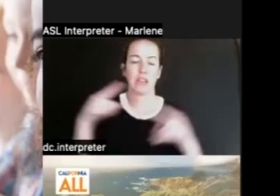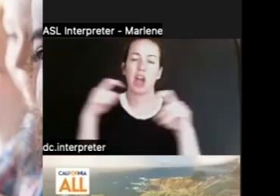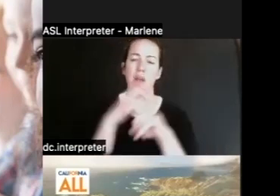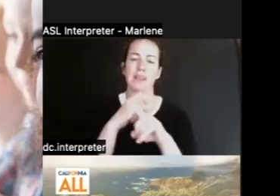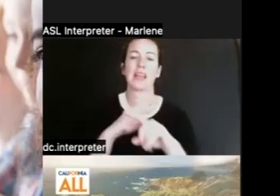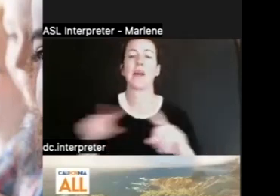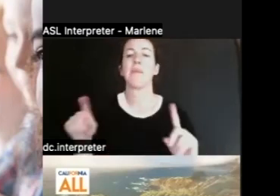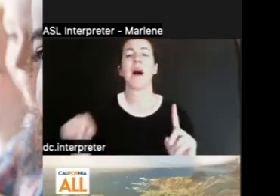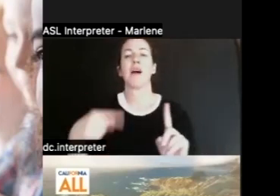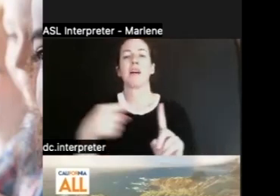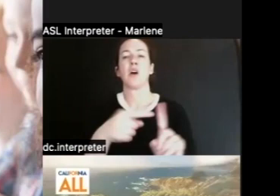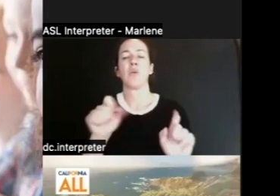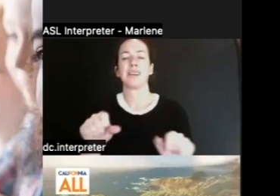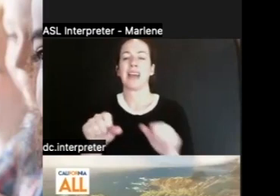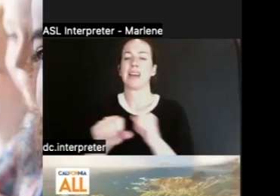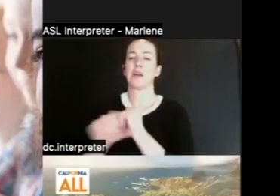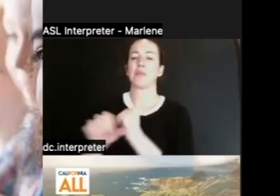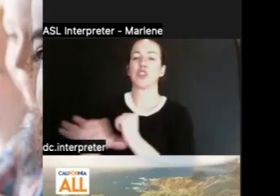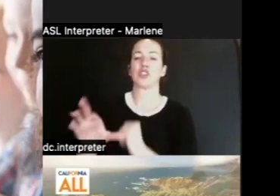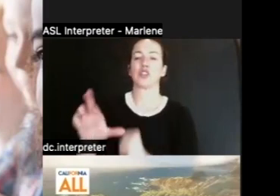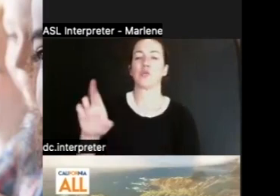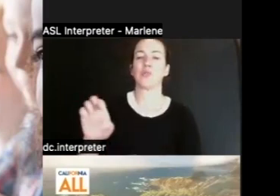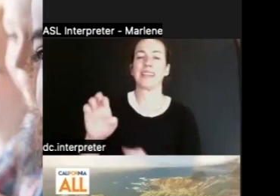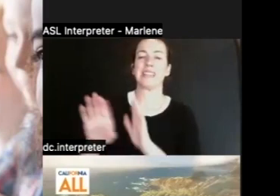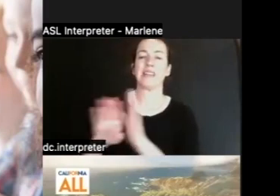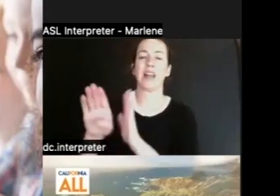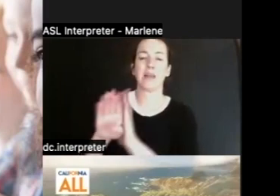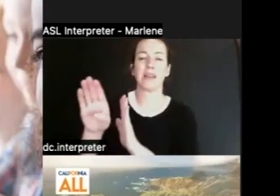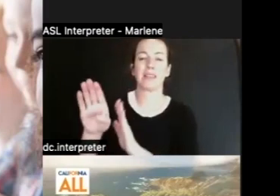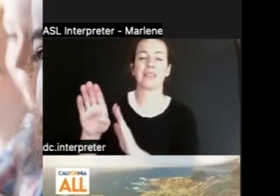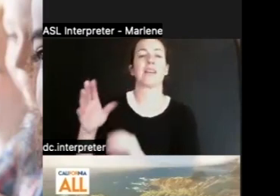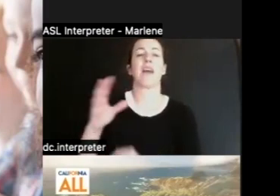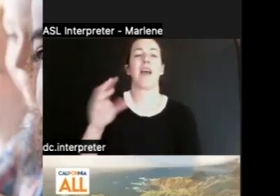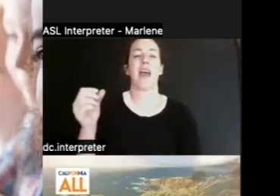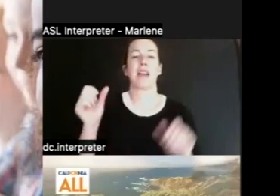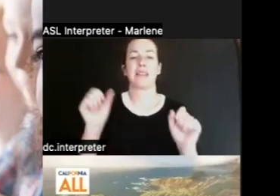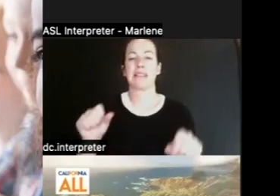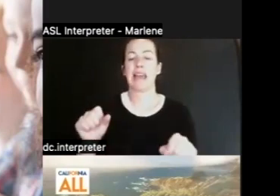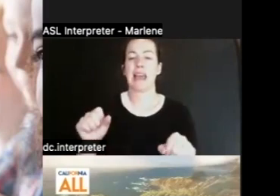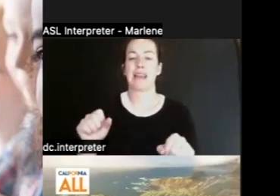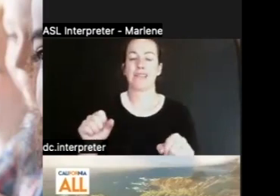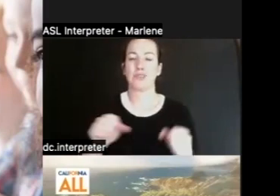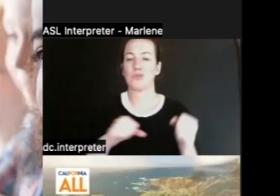we can do commercial redevelopment with it. We can do resilience centers whether you know,